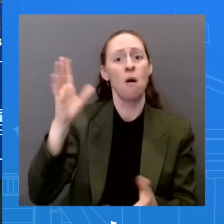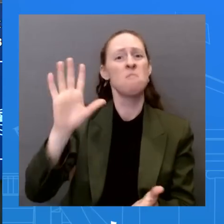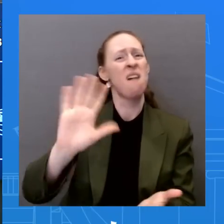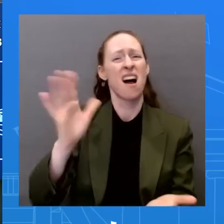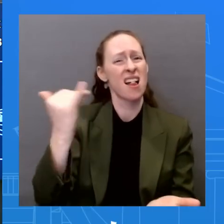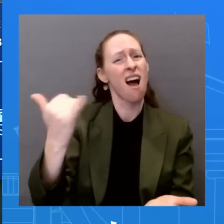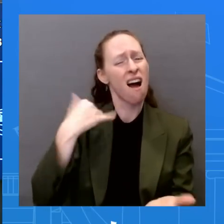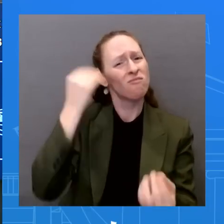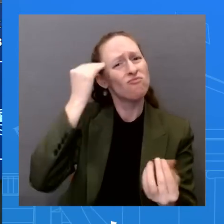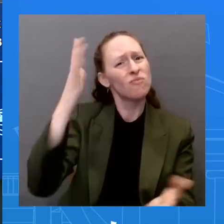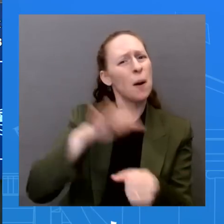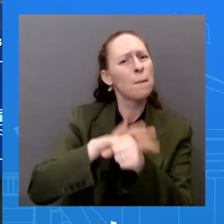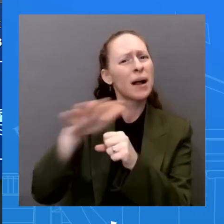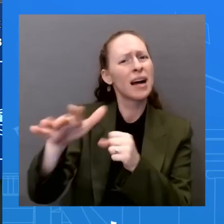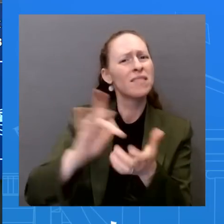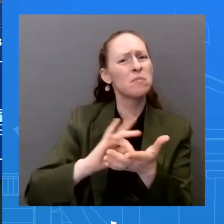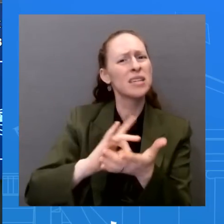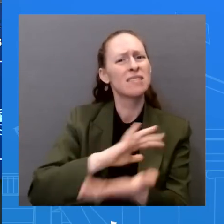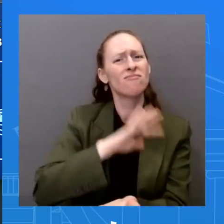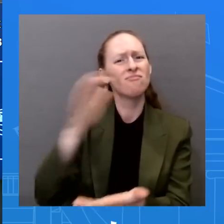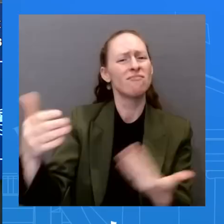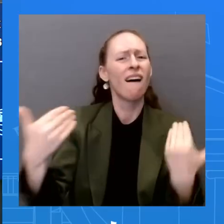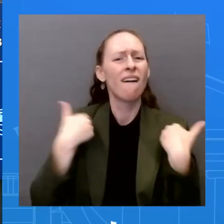including technology with testing, research --